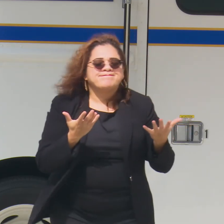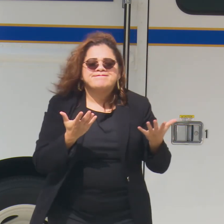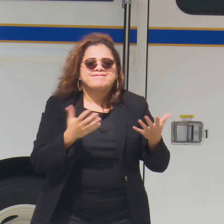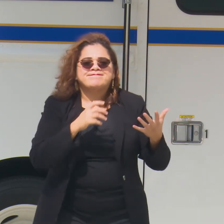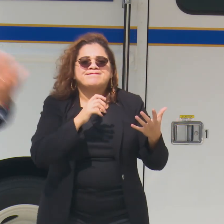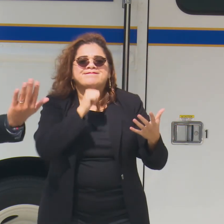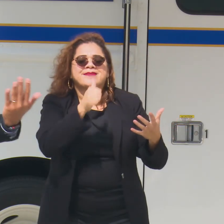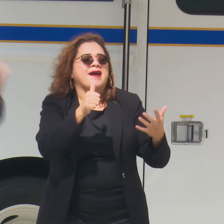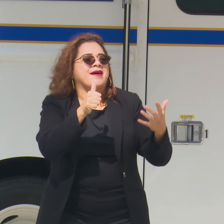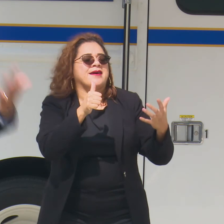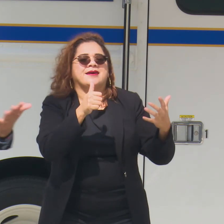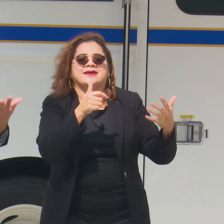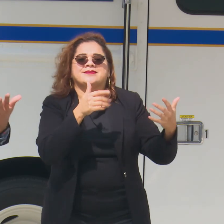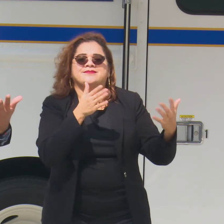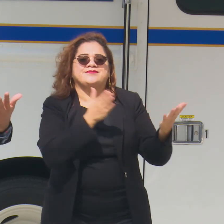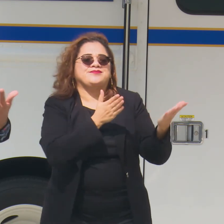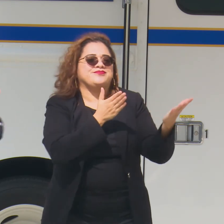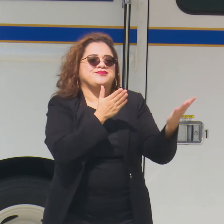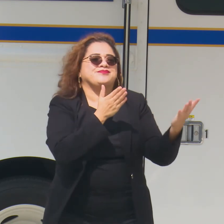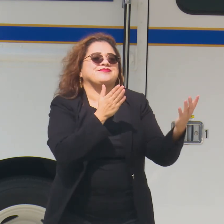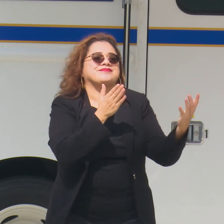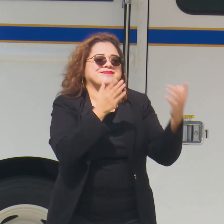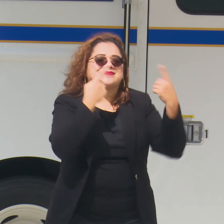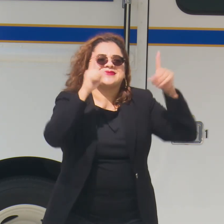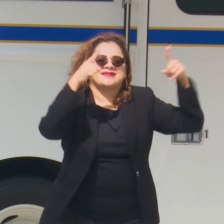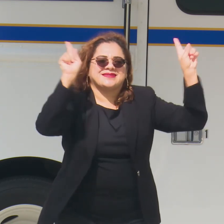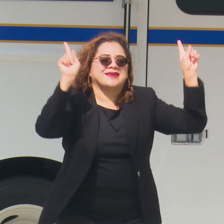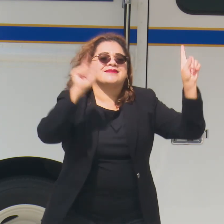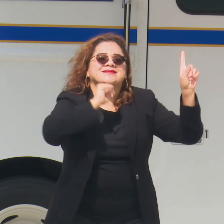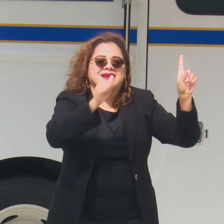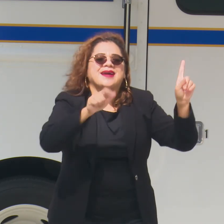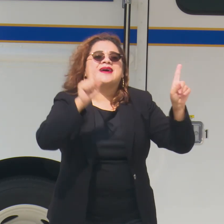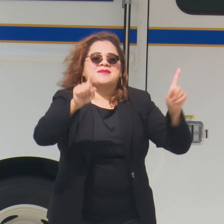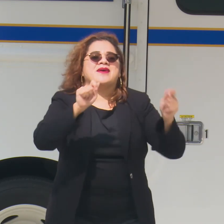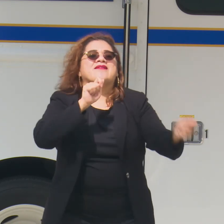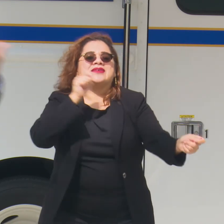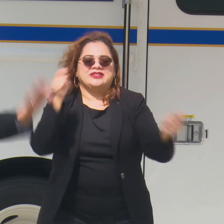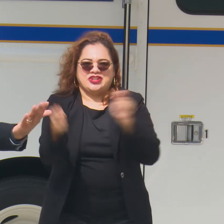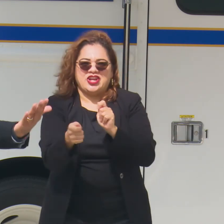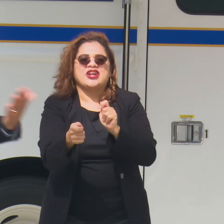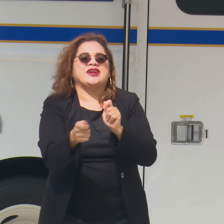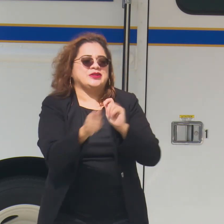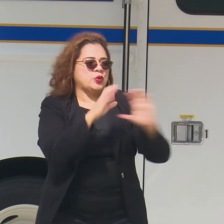learned. I think the state of California has learned this. So this is something that is, should have been happening months ago